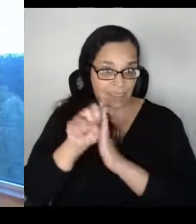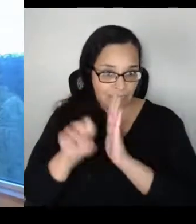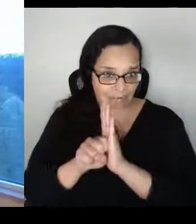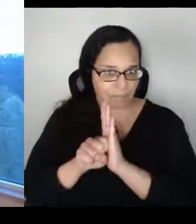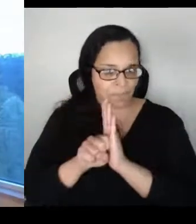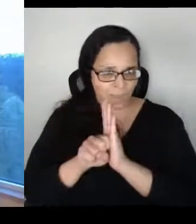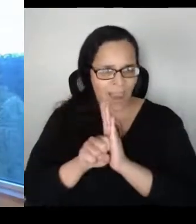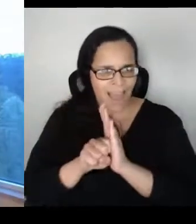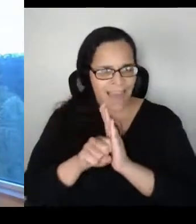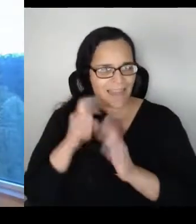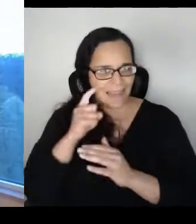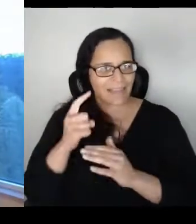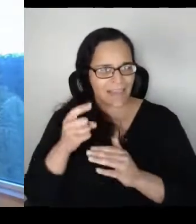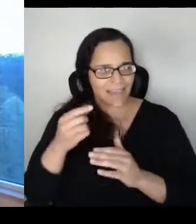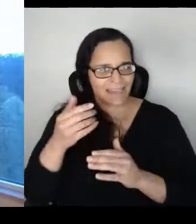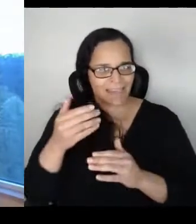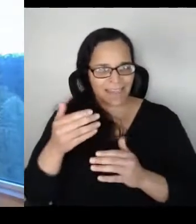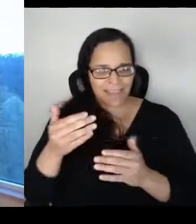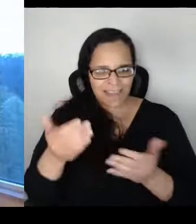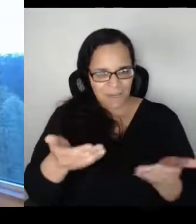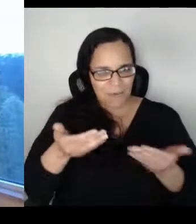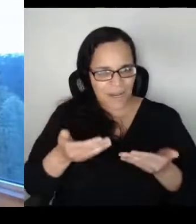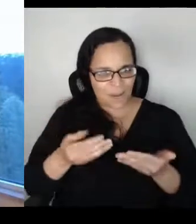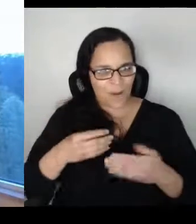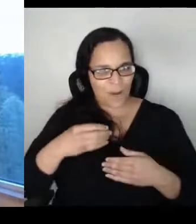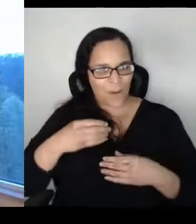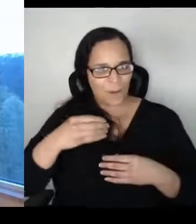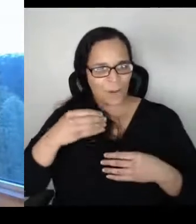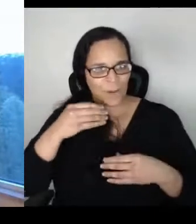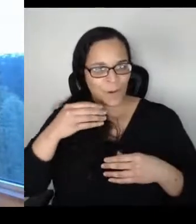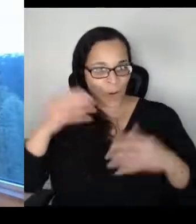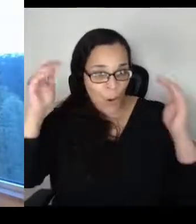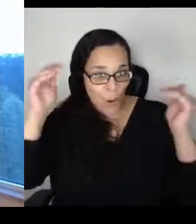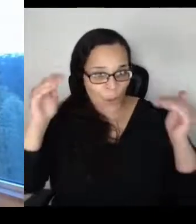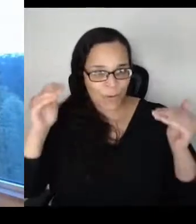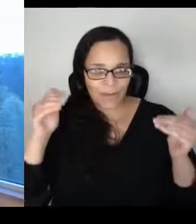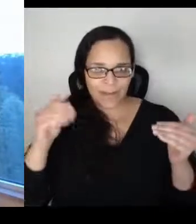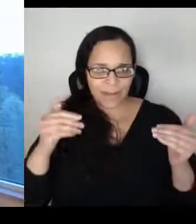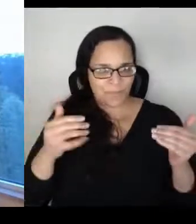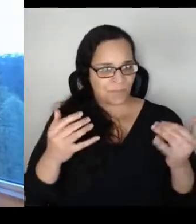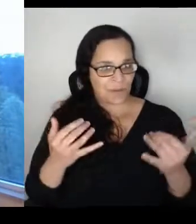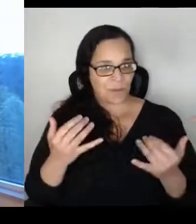particularly because we're in a moment where there is deep misinformation that continues